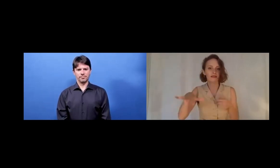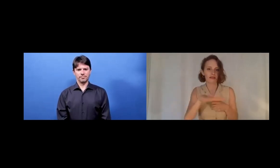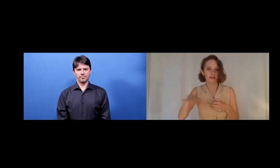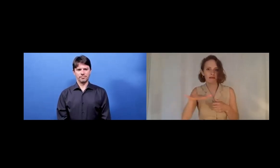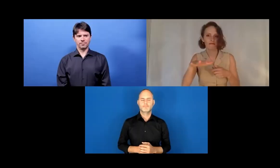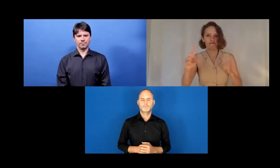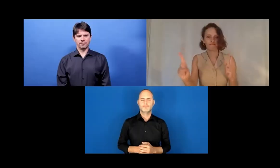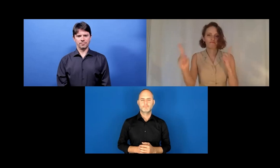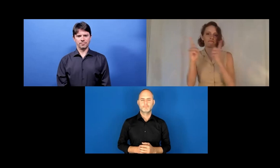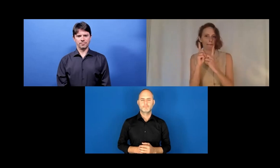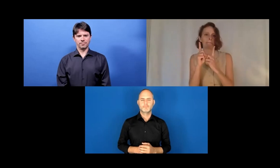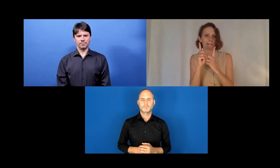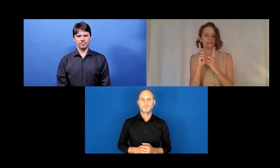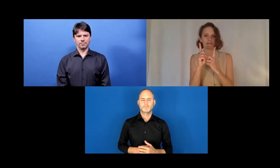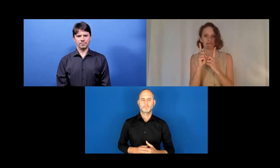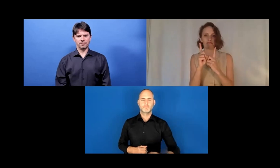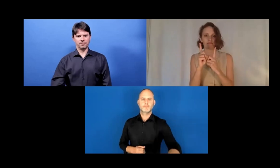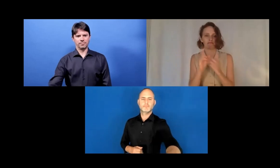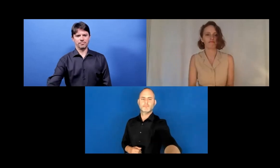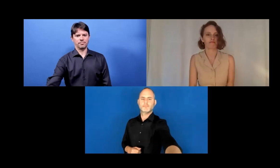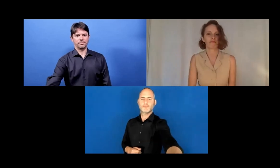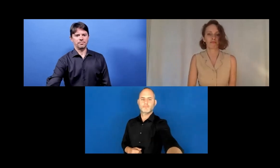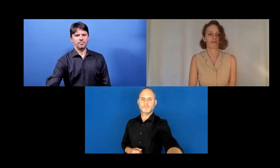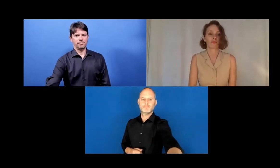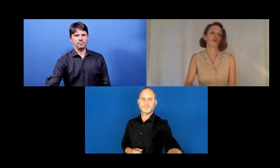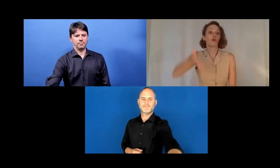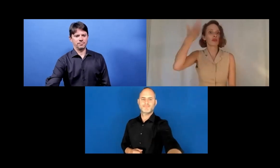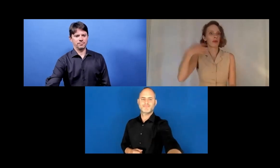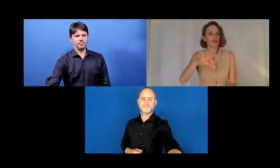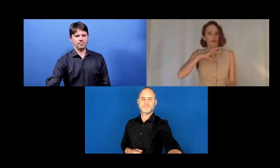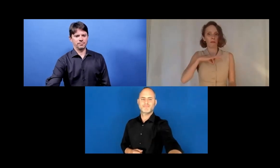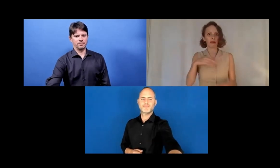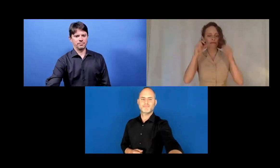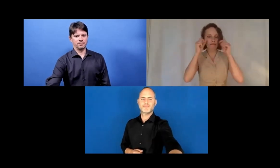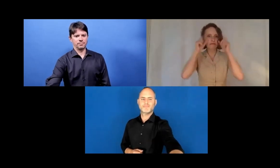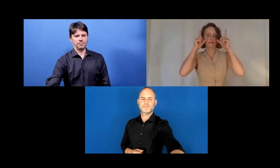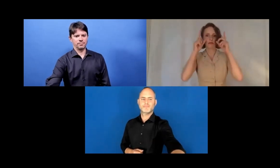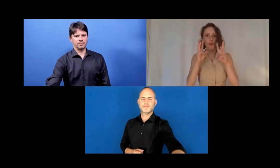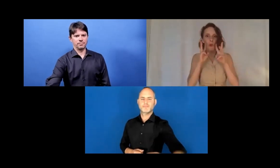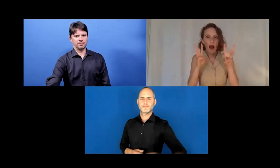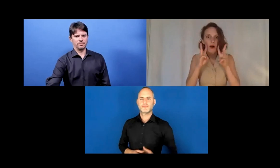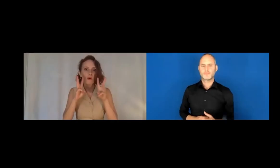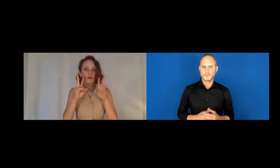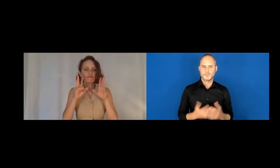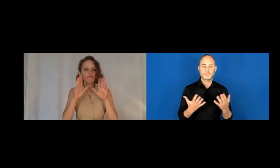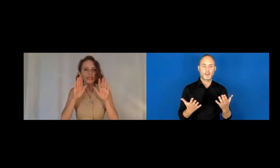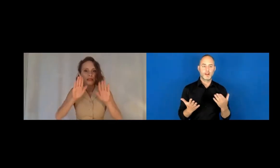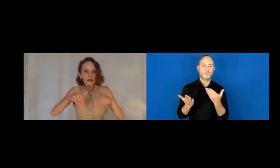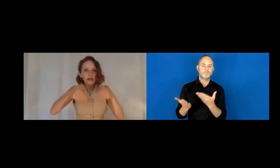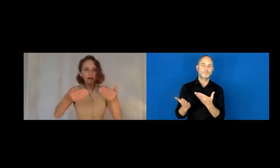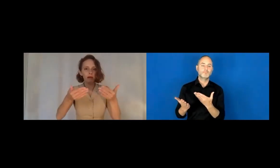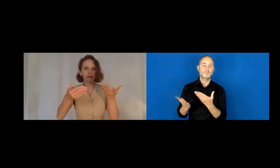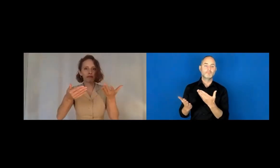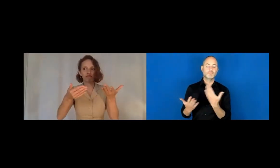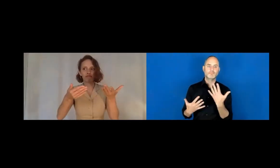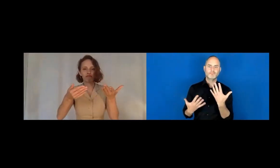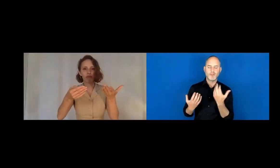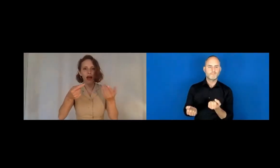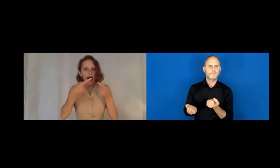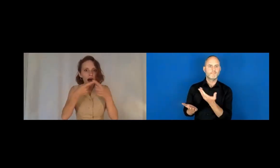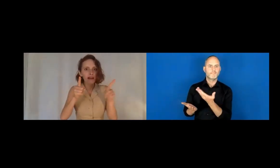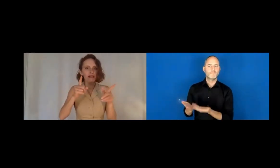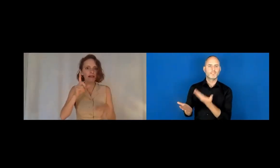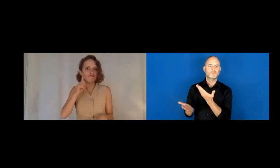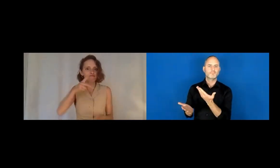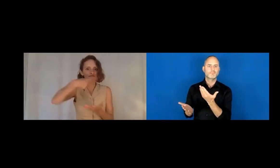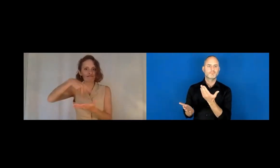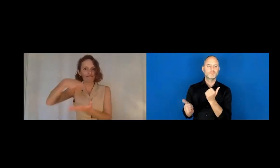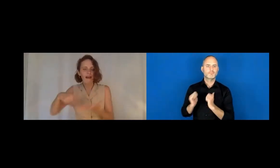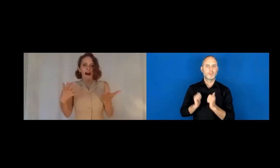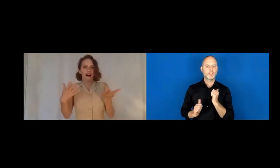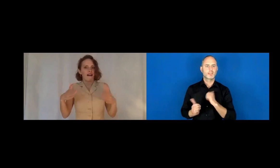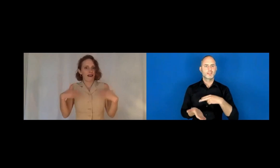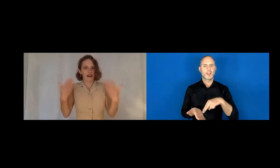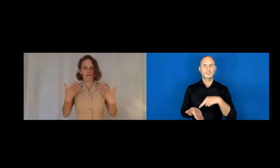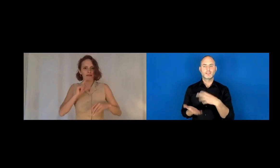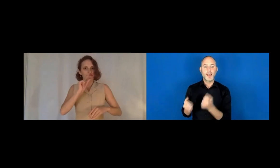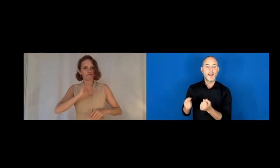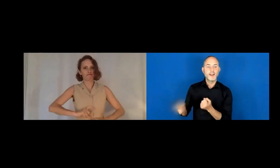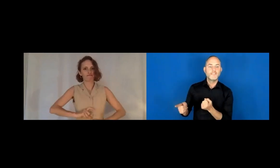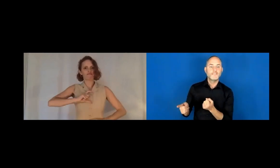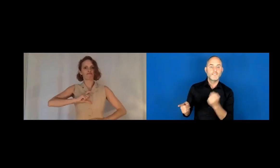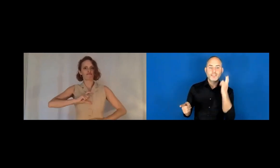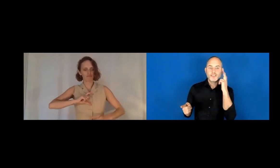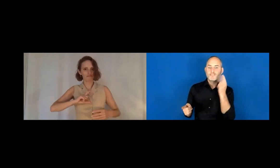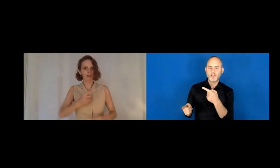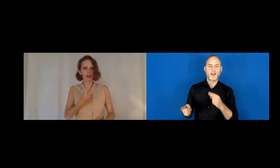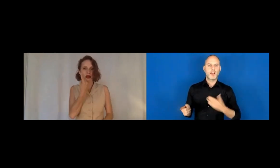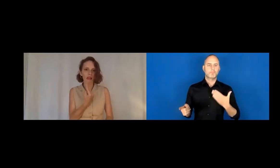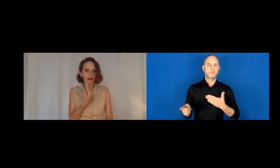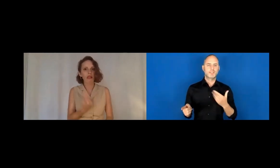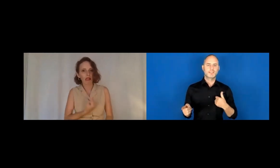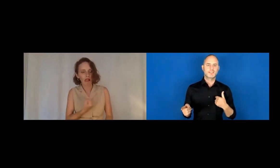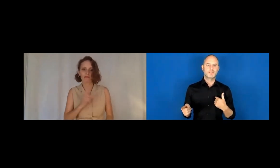And I'm very glad he will join us tonight because I was, I am very glad to finally meet him as a Deaf dancer as well.